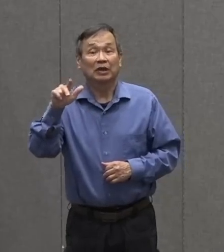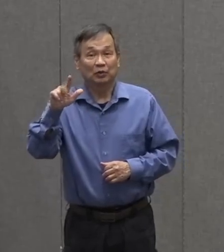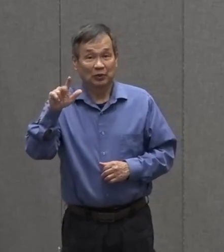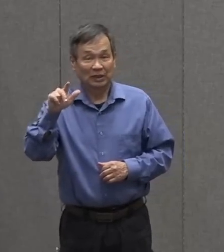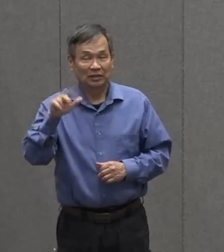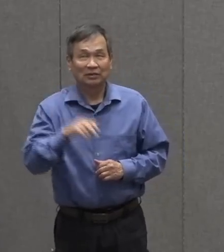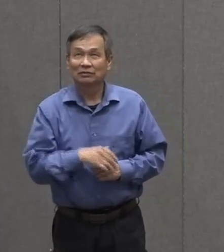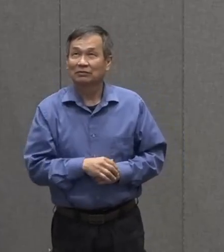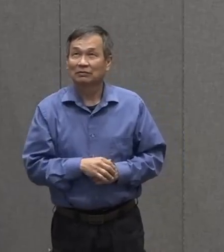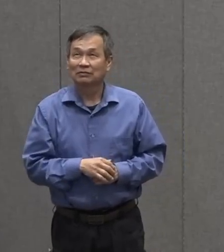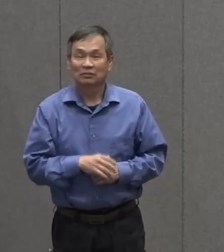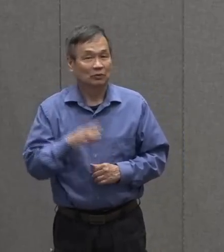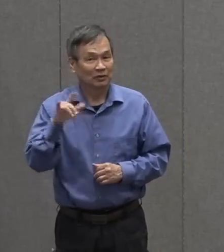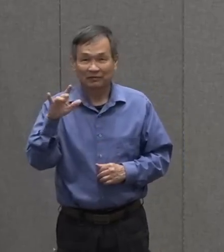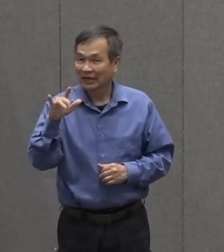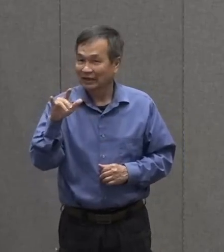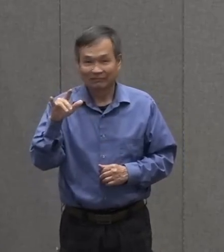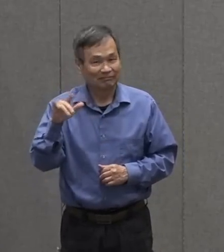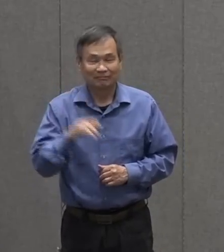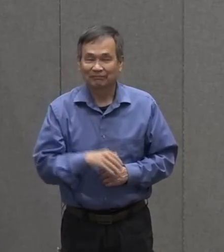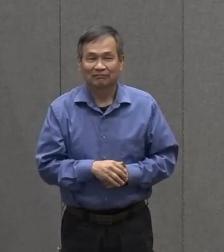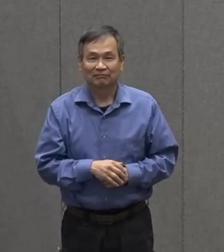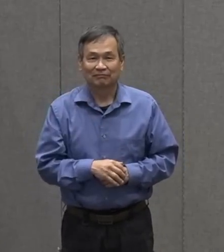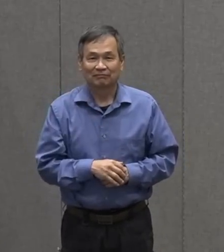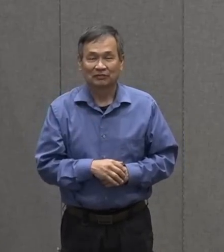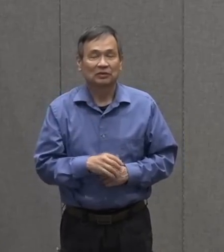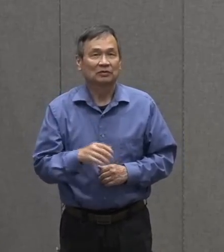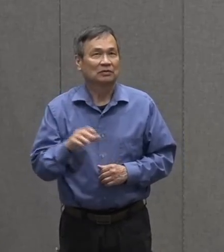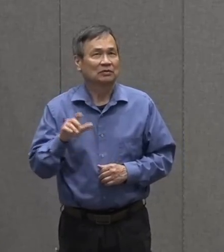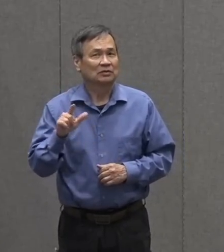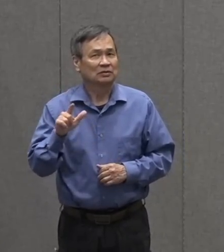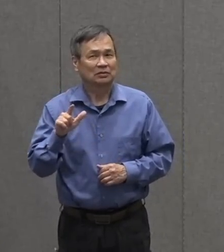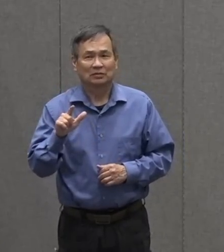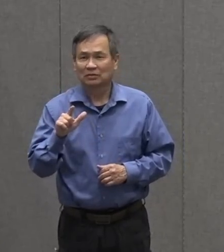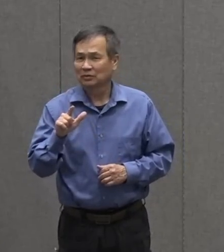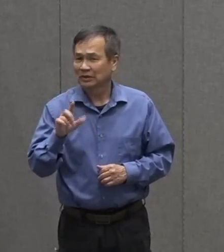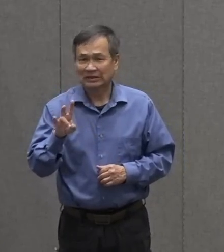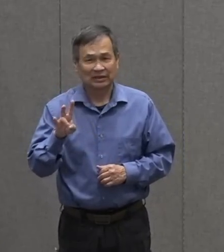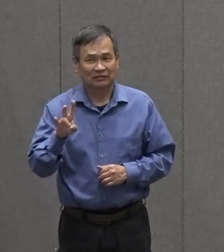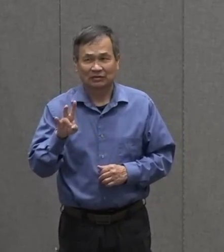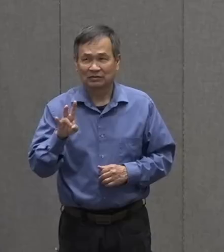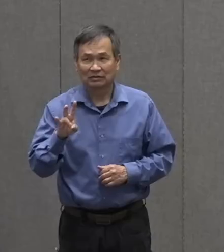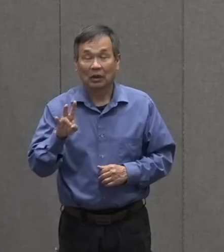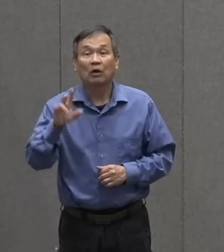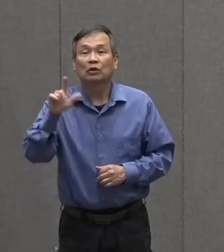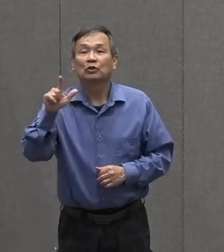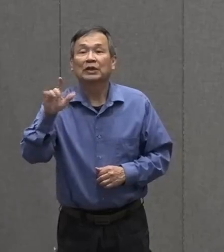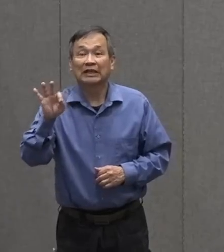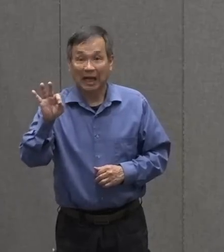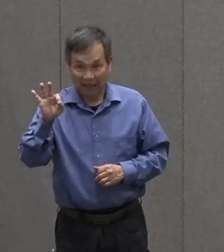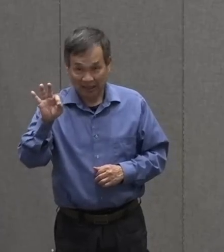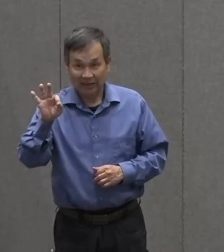Not 25 nope, not 27, 29. Oh, you're...